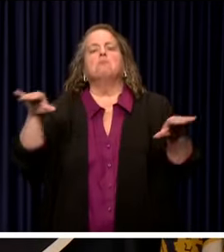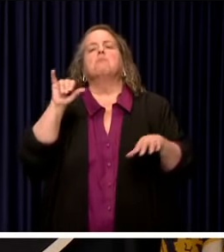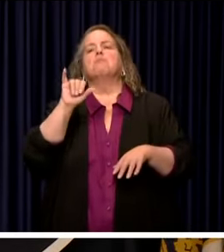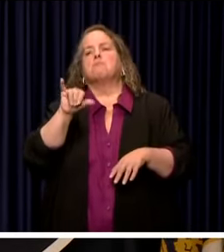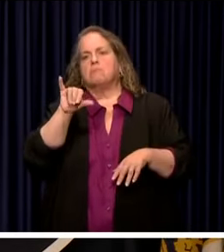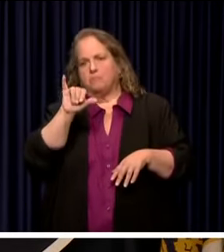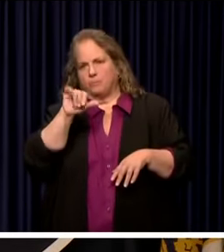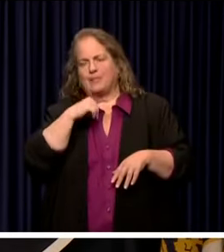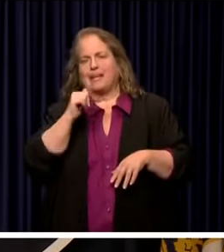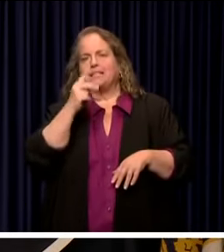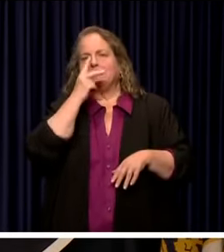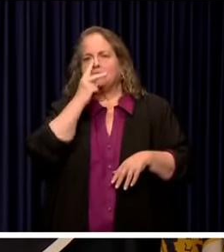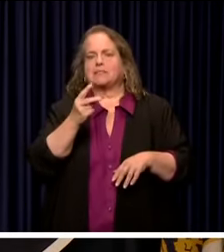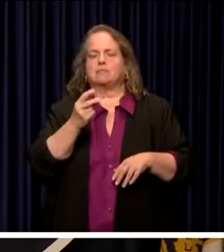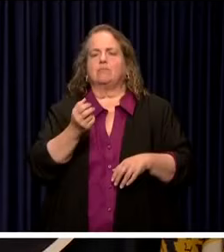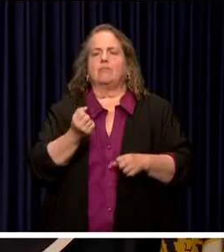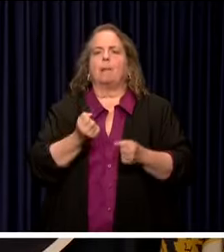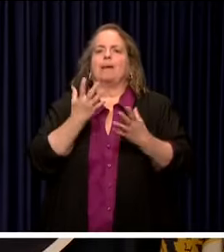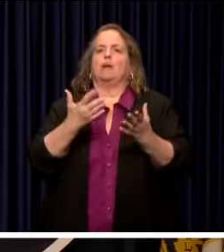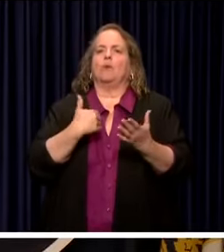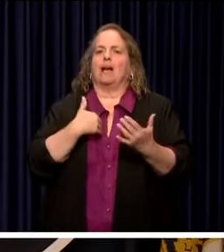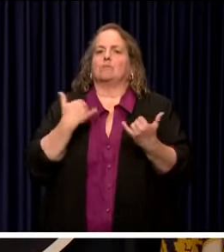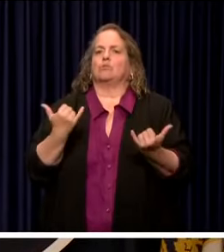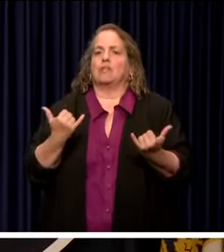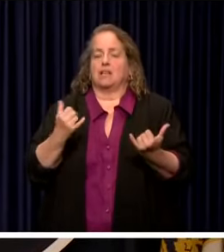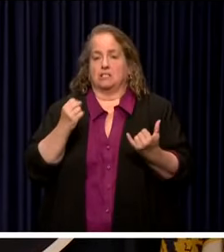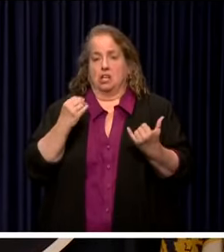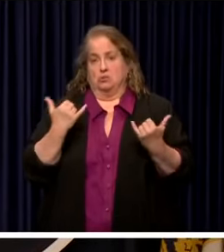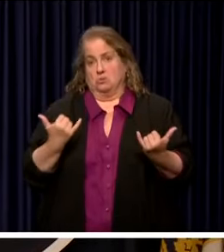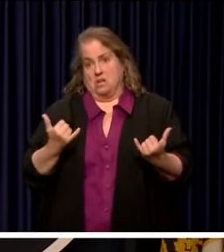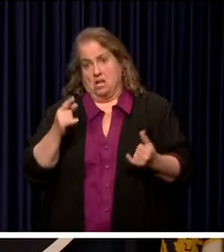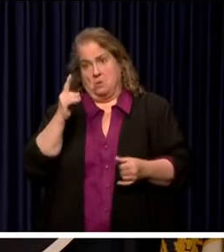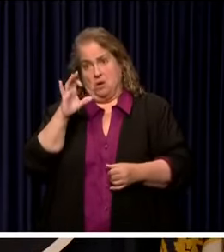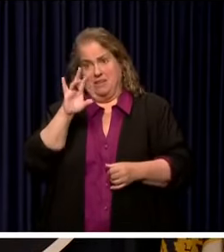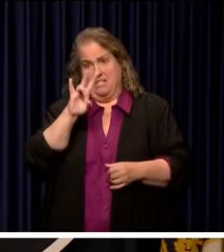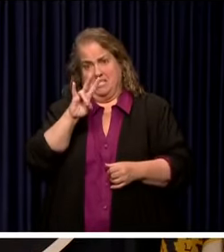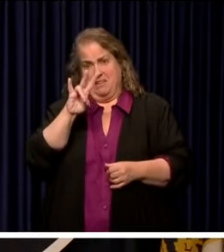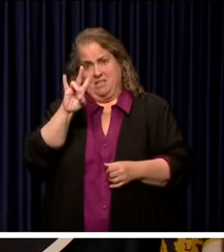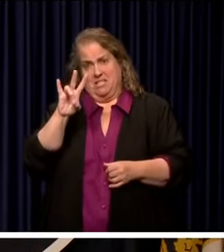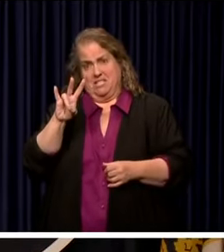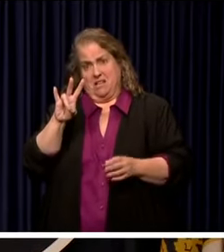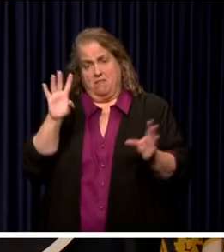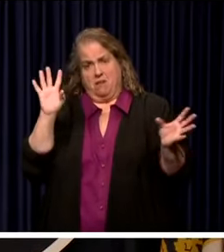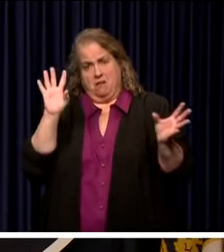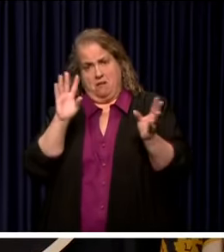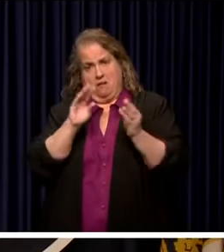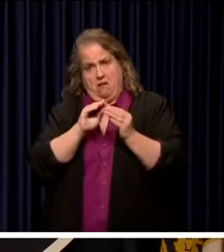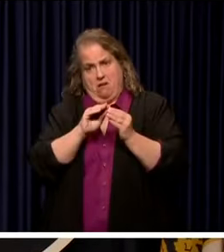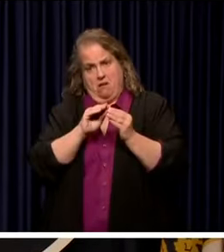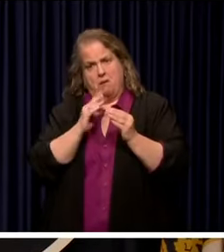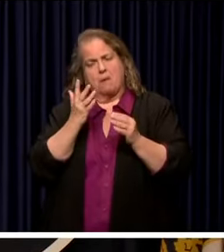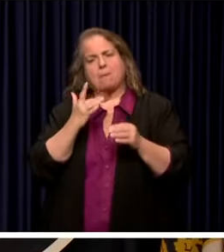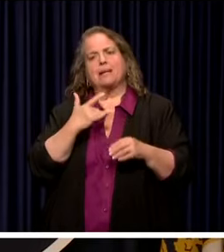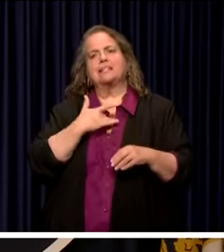WE'RE GOING. EVER HOSPITALIZED 1,007P.